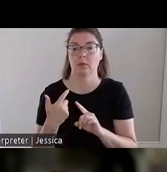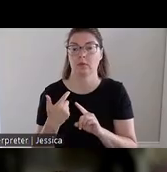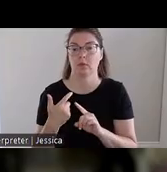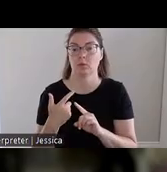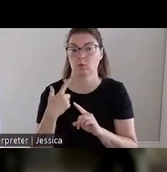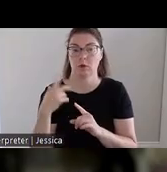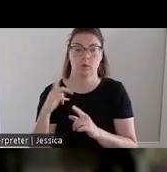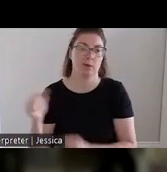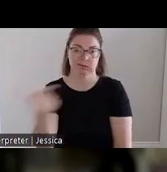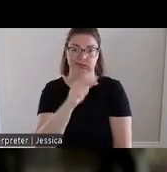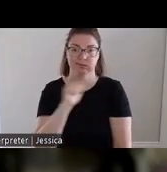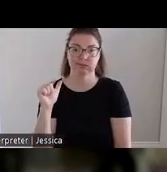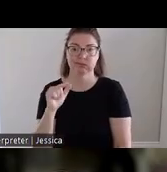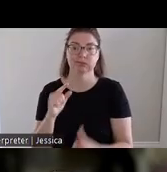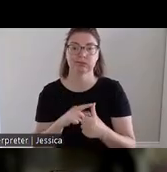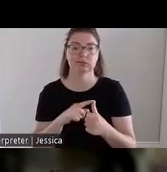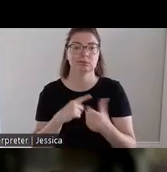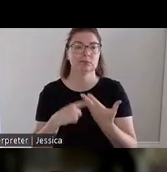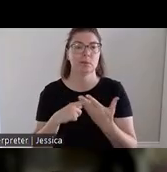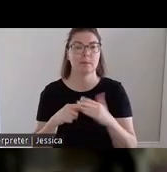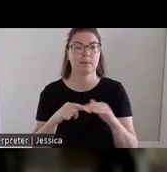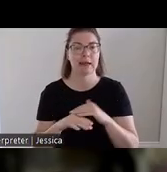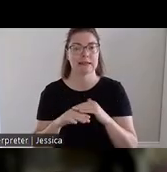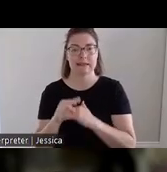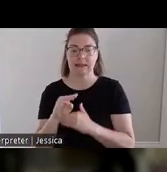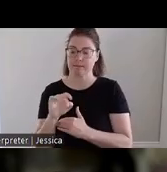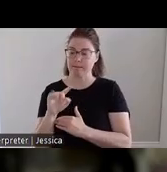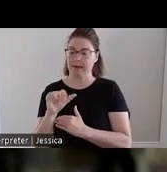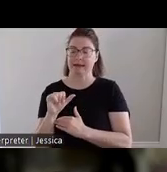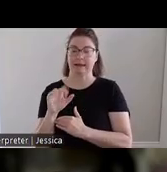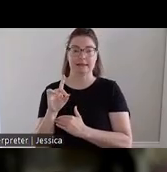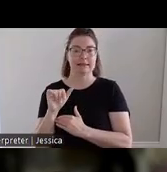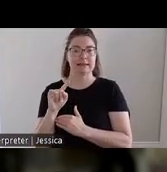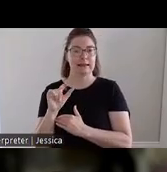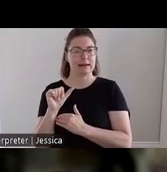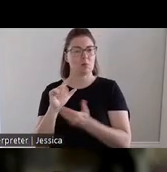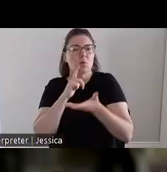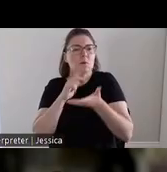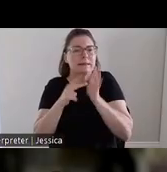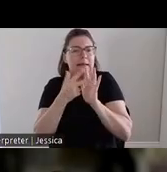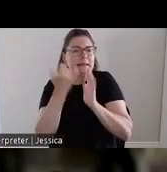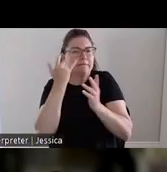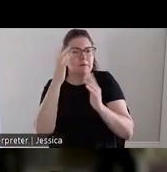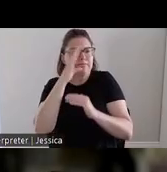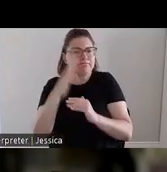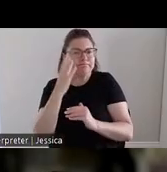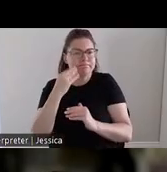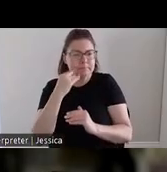to share some information. So we're going to start by talking about what accessibility metadata is, if you haven't come across it before,and then we're going to talk about work